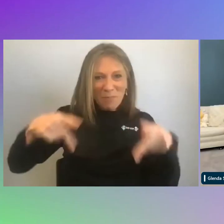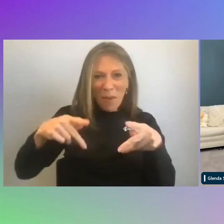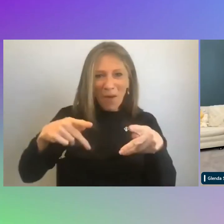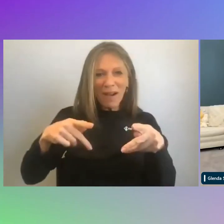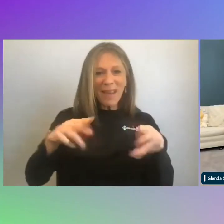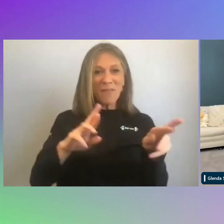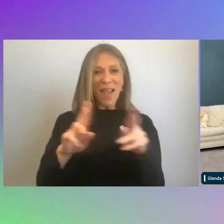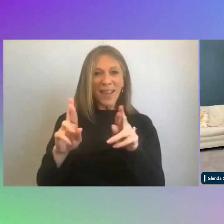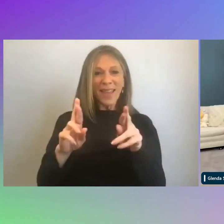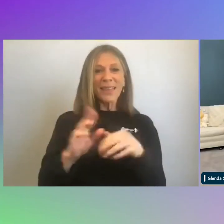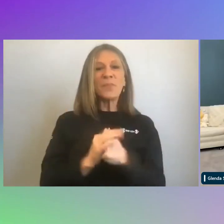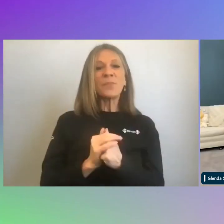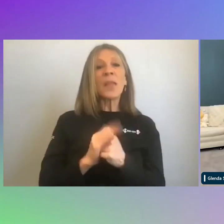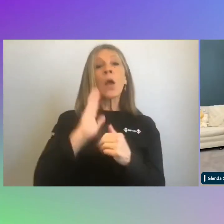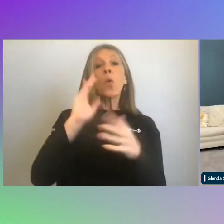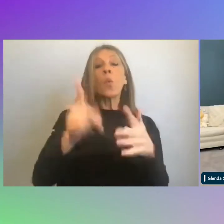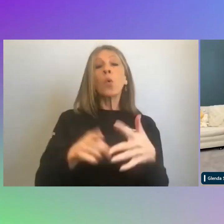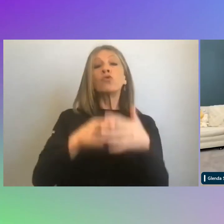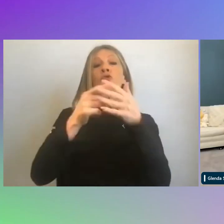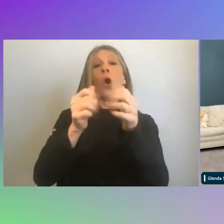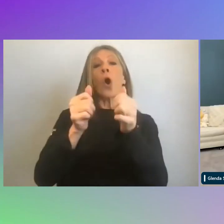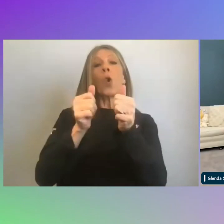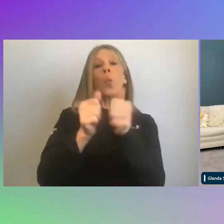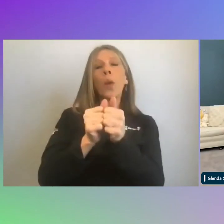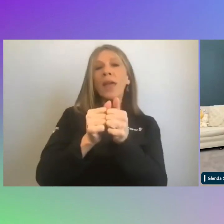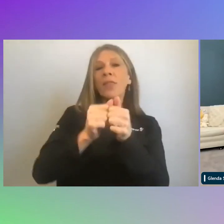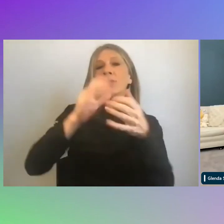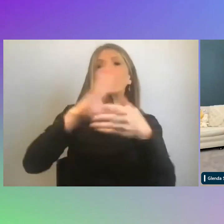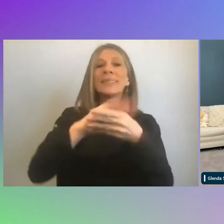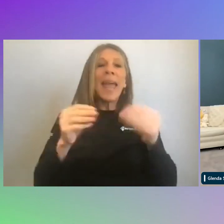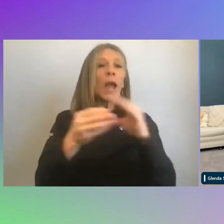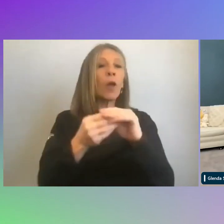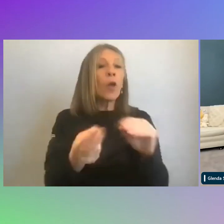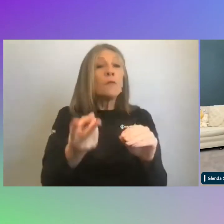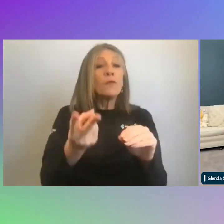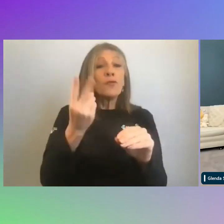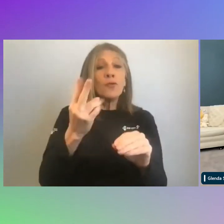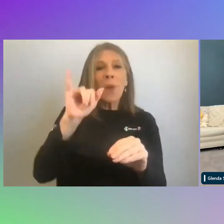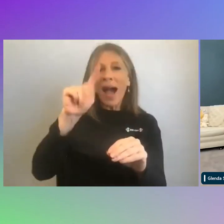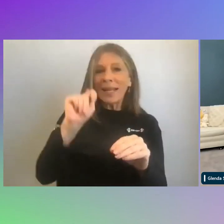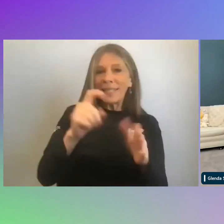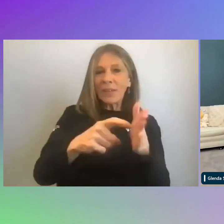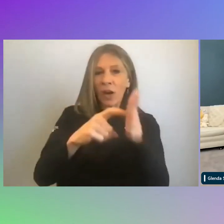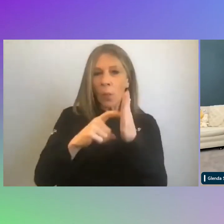start out with a tale of Two. It requires its security and